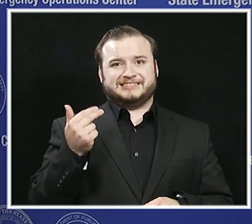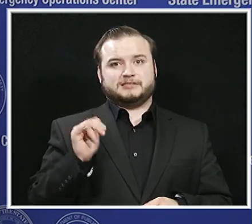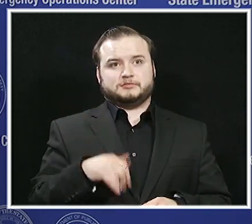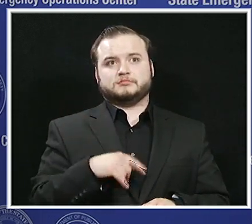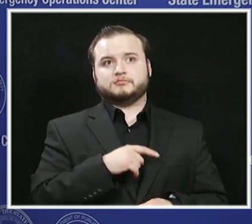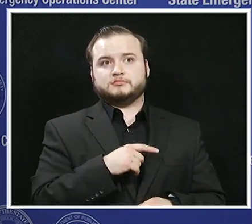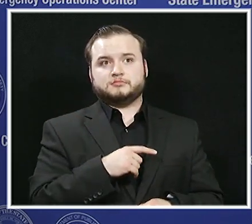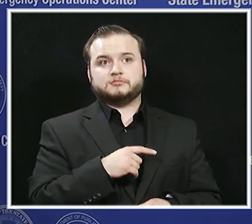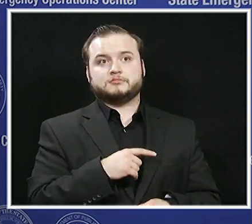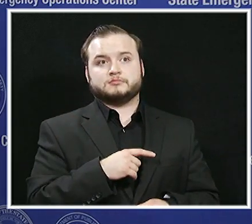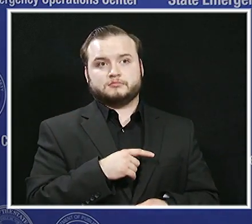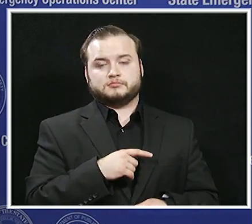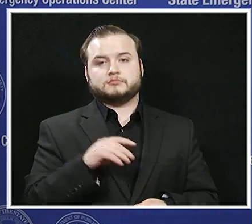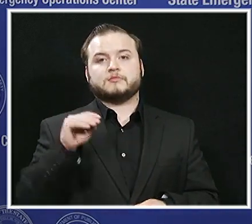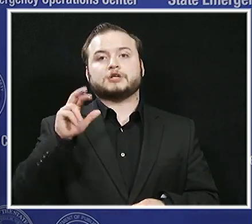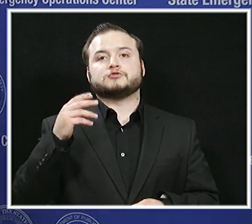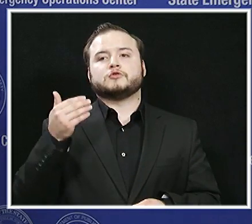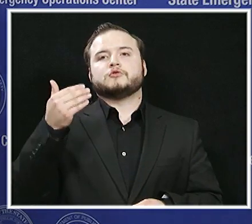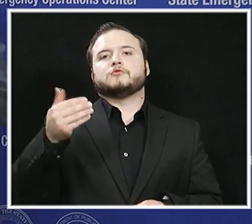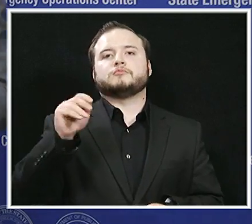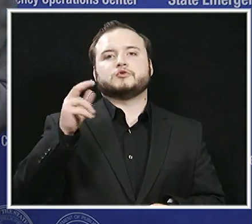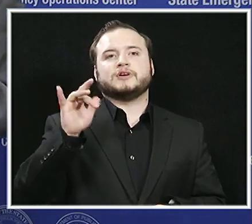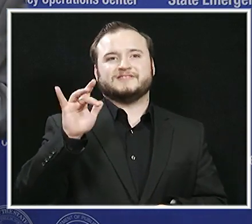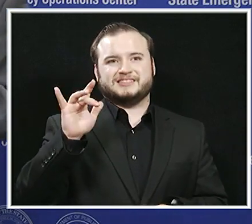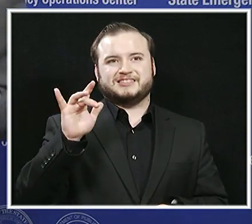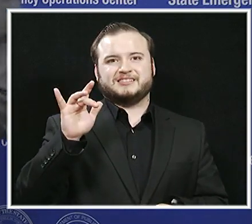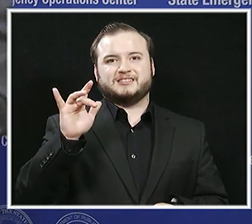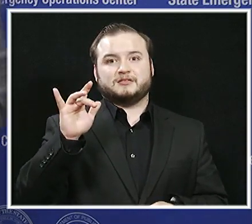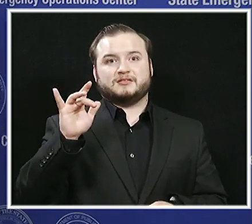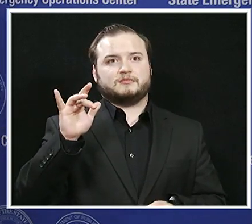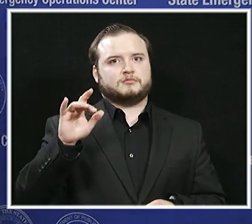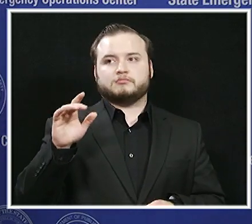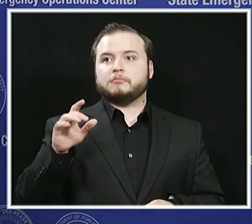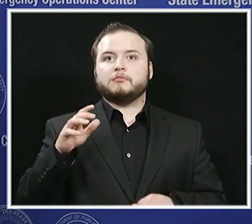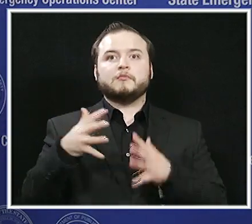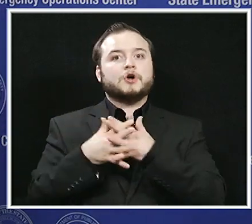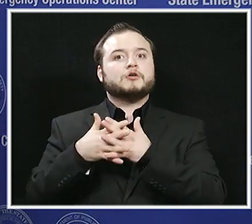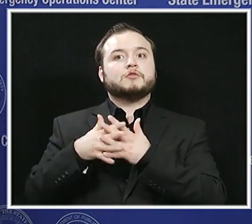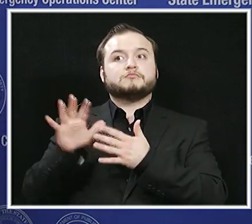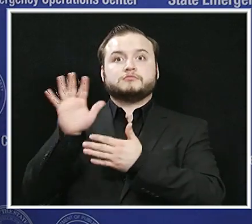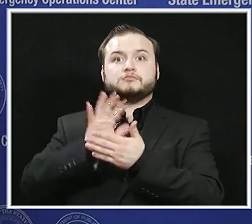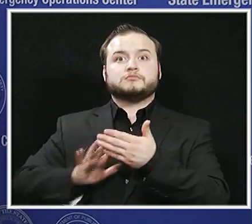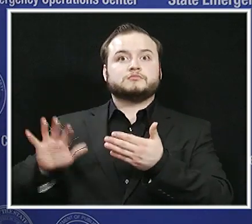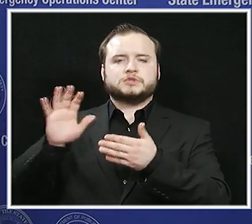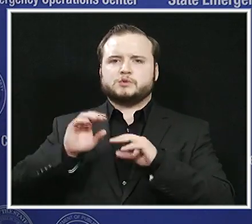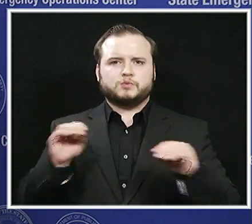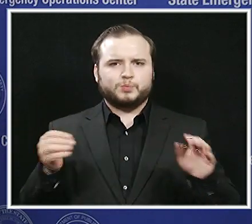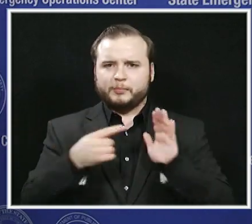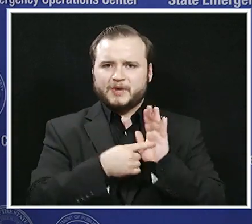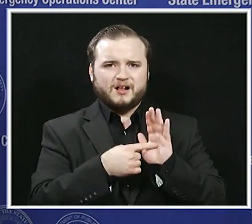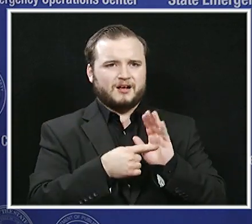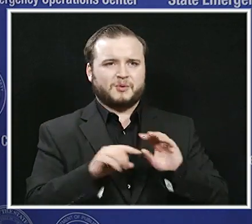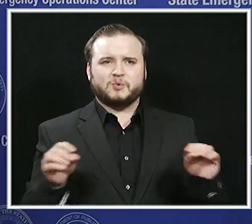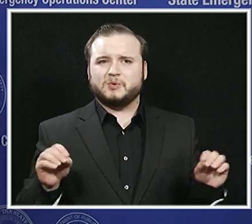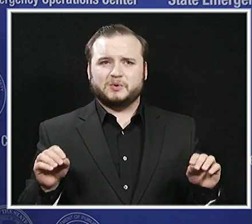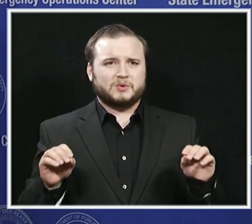done in this -- this was March 13th and moving up towards March 25th. There